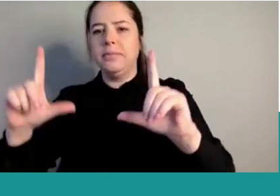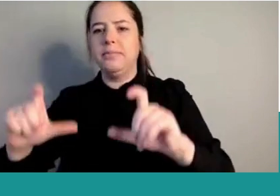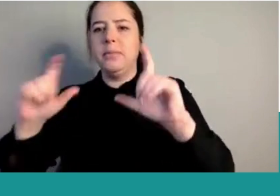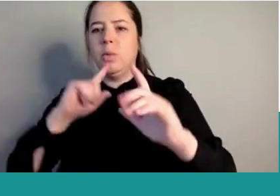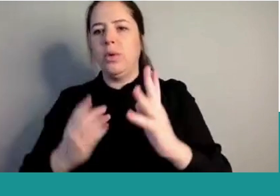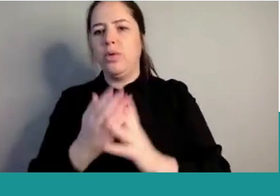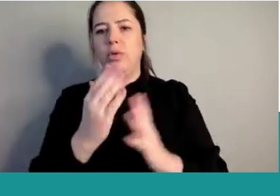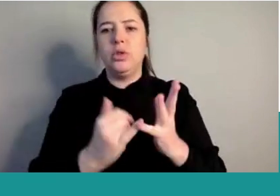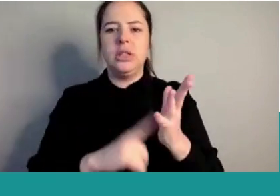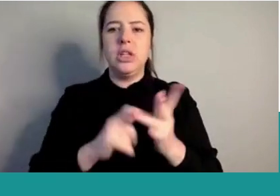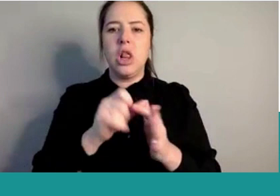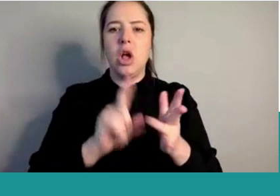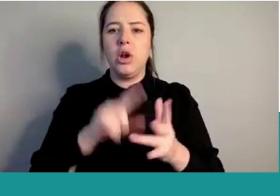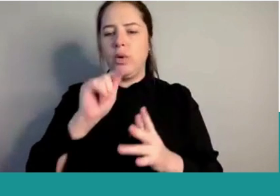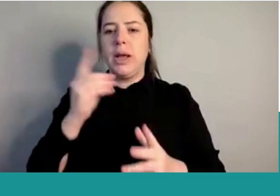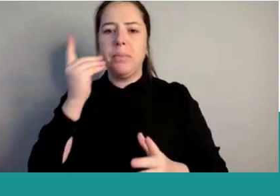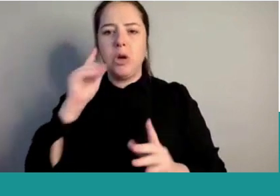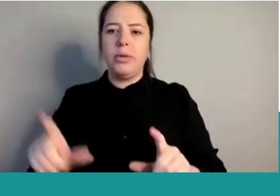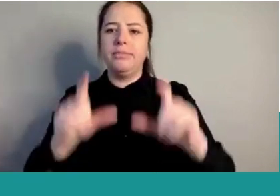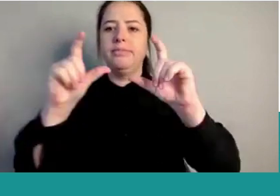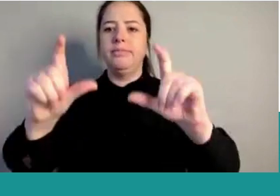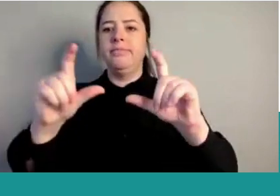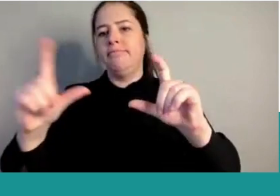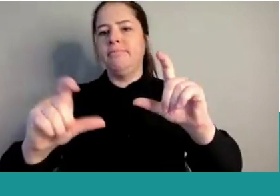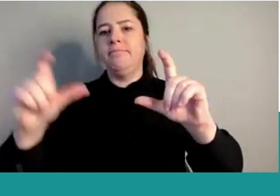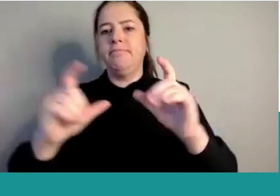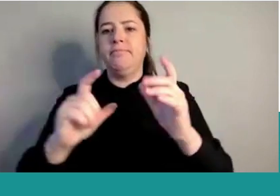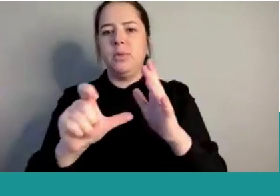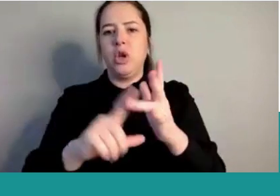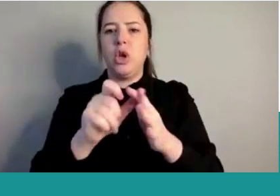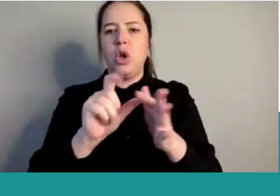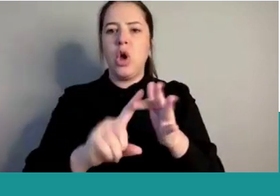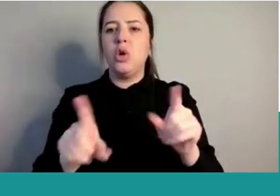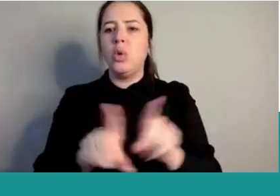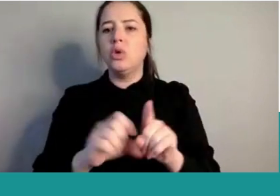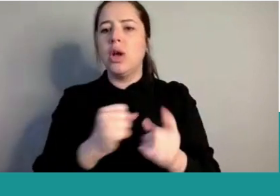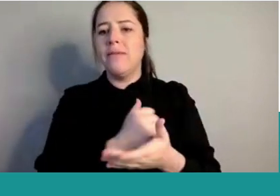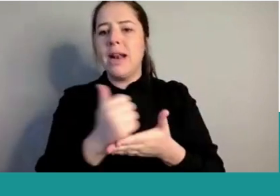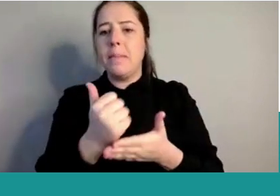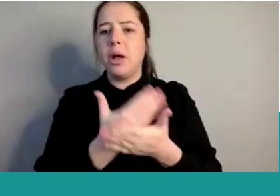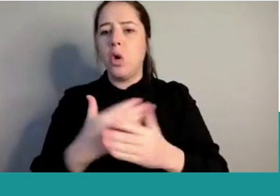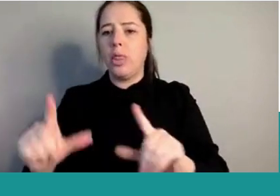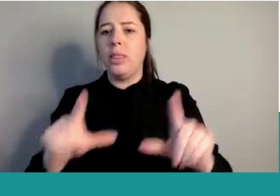You simply take out your mobile and scan that code. You can also enter the number on the screen at Slido's website